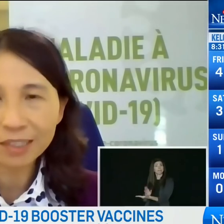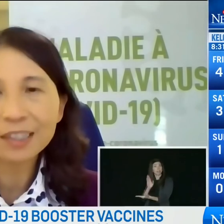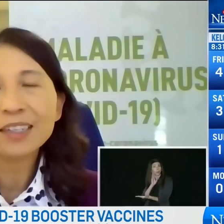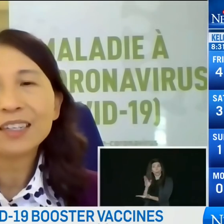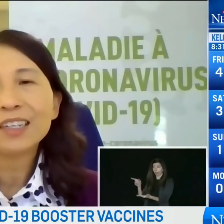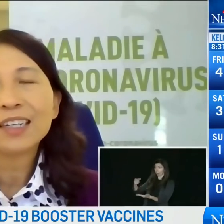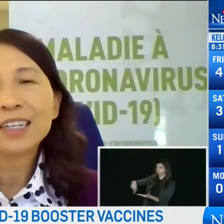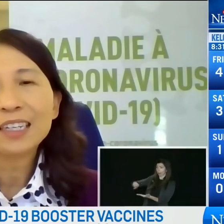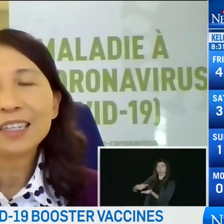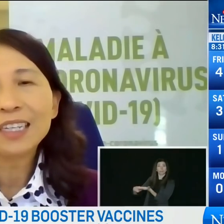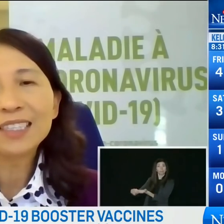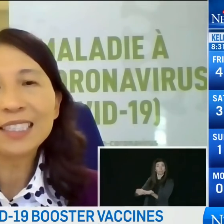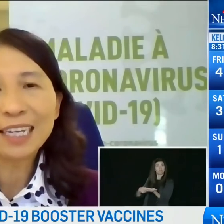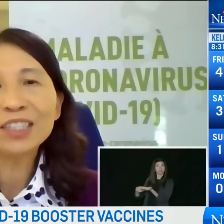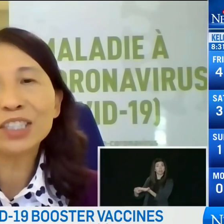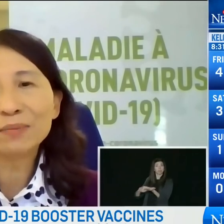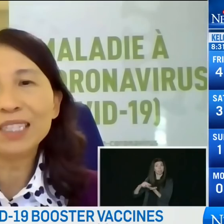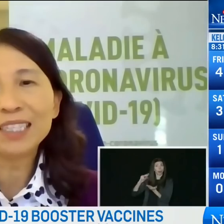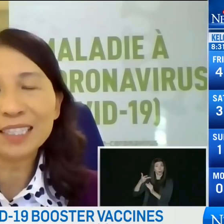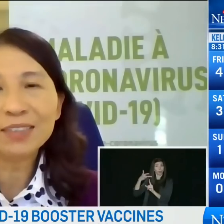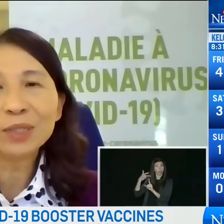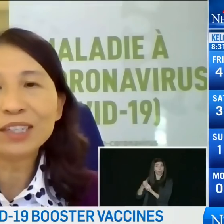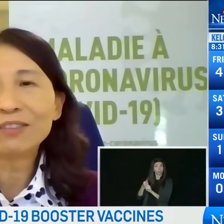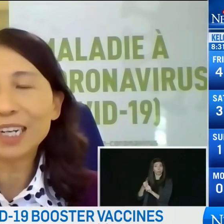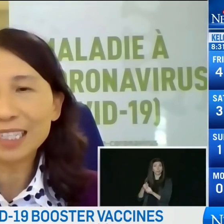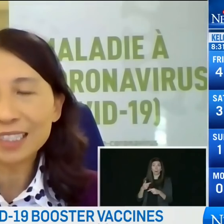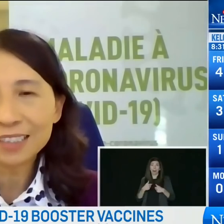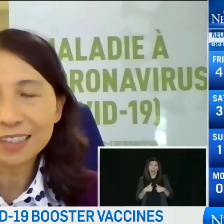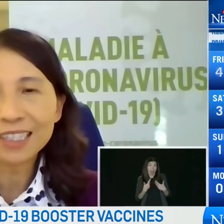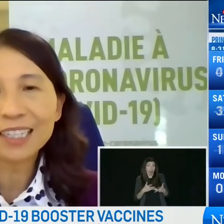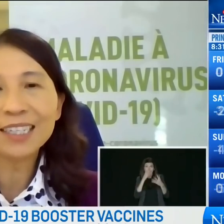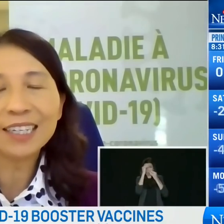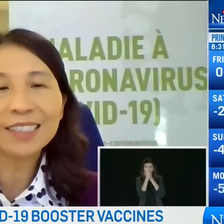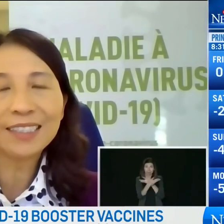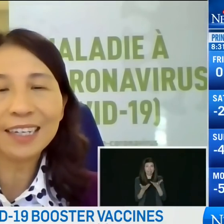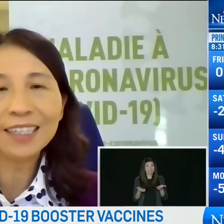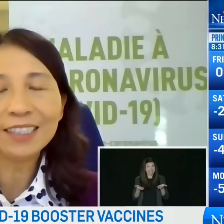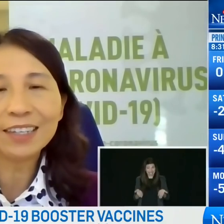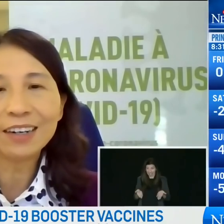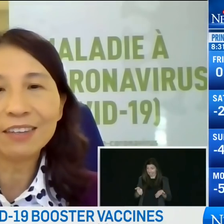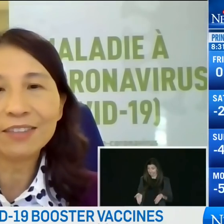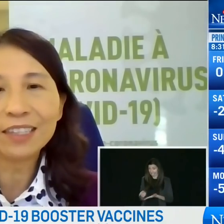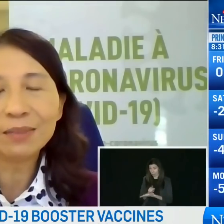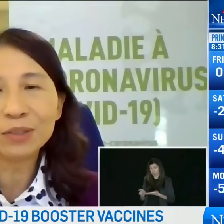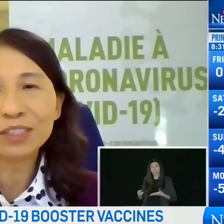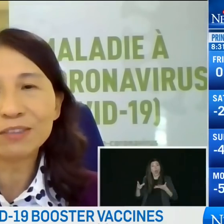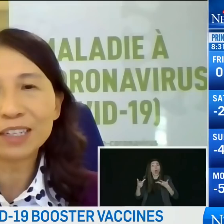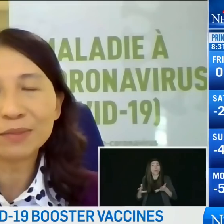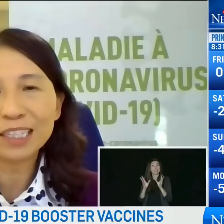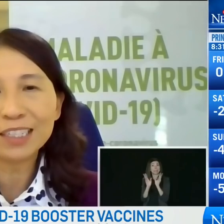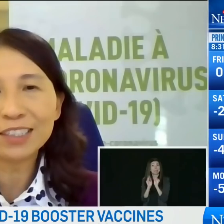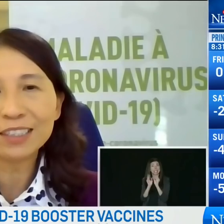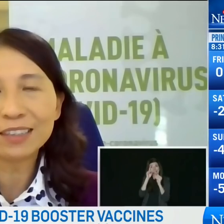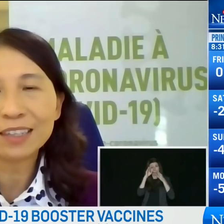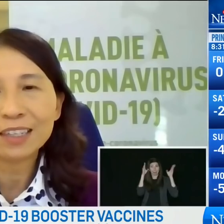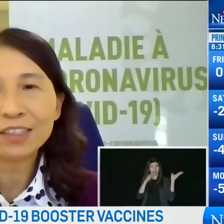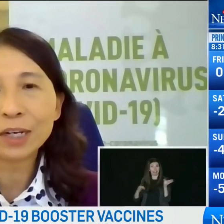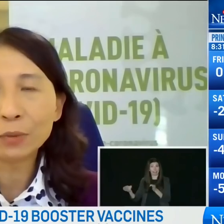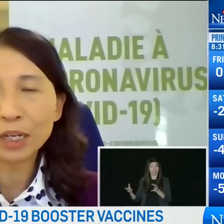YOU KNOW, CAN NACI TAKE ANOTHER LOOK AT THE BOOSTER DOSE RECOMMENDATION. I SAID, WELL, NACI'S ACTUALLY